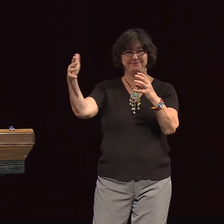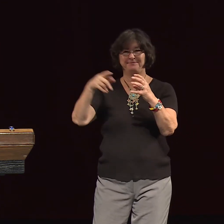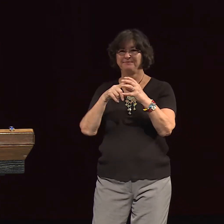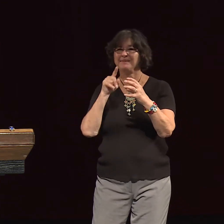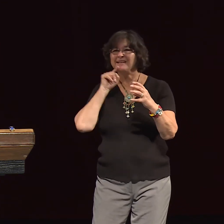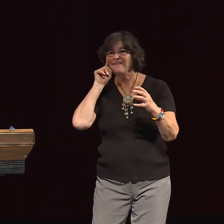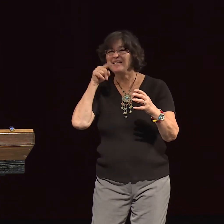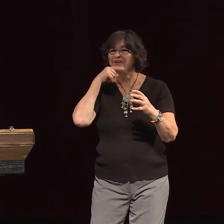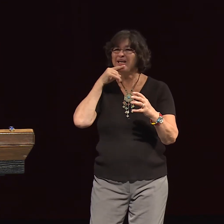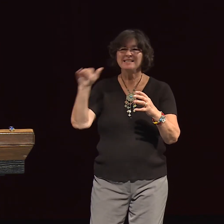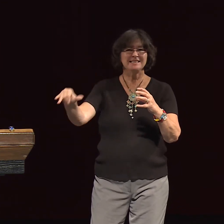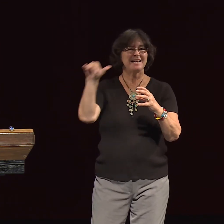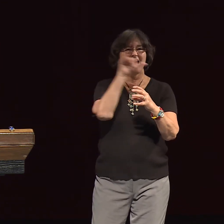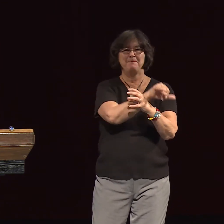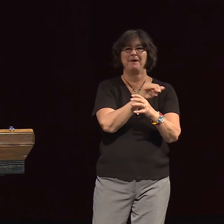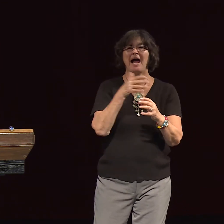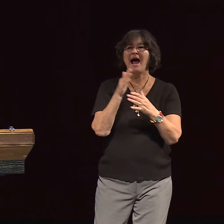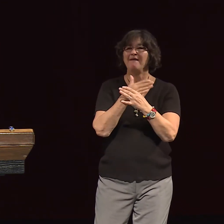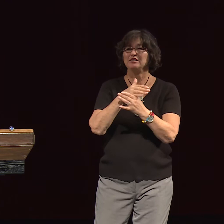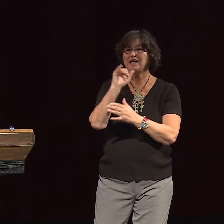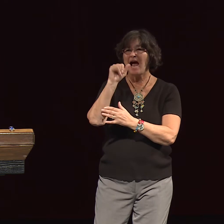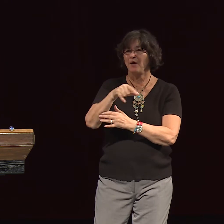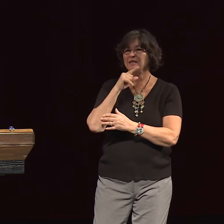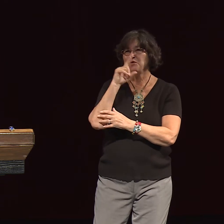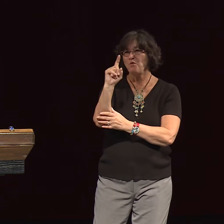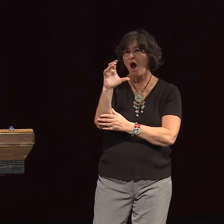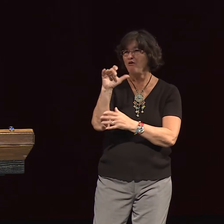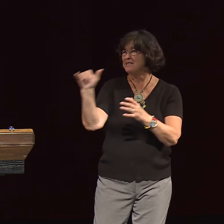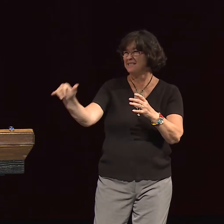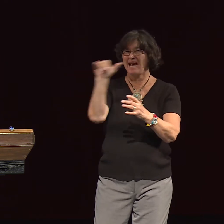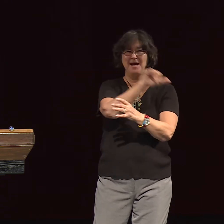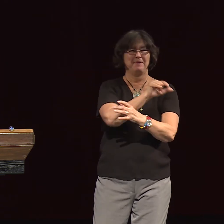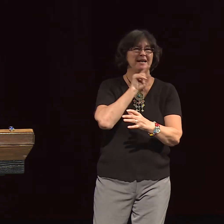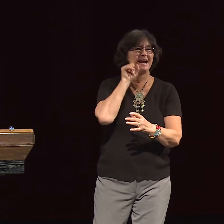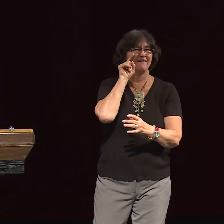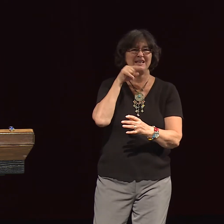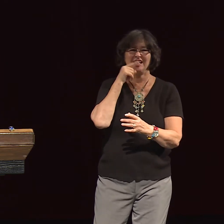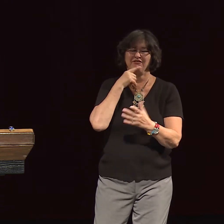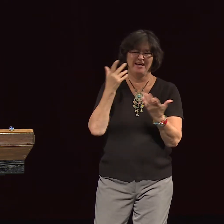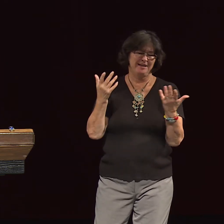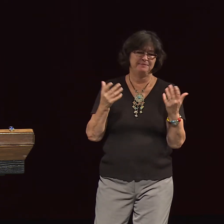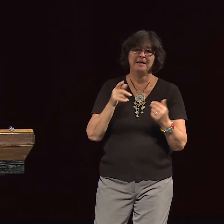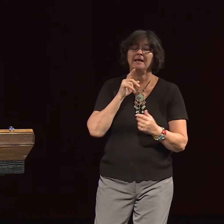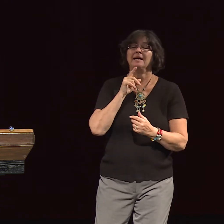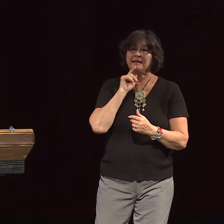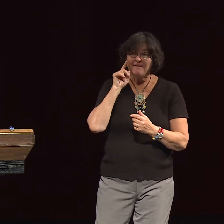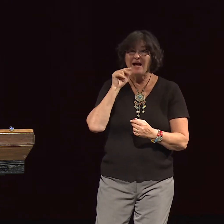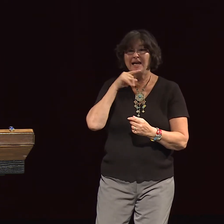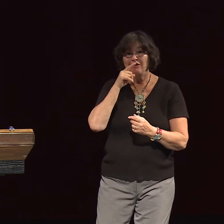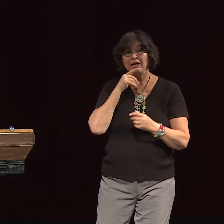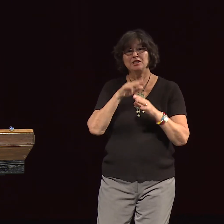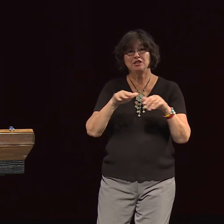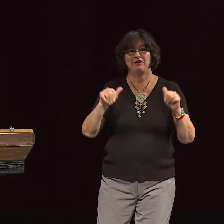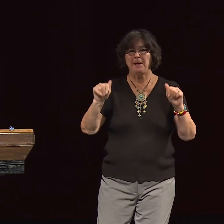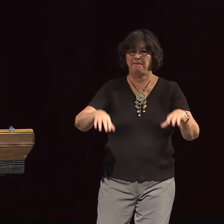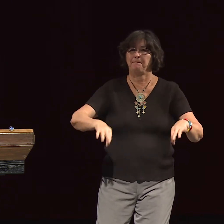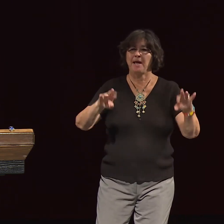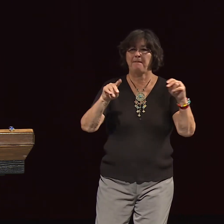But our brains are very elastic, and they can pick up multiple languages at the same time.